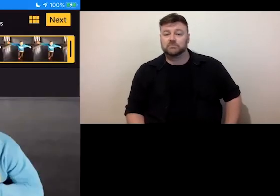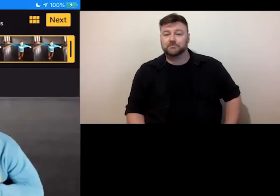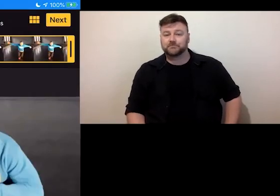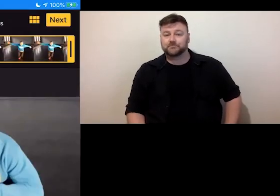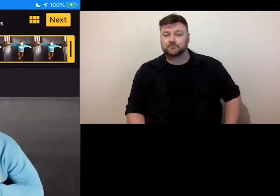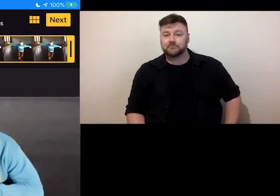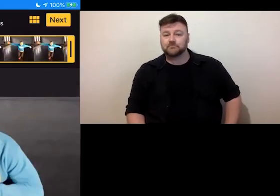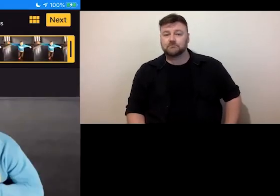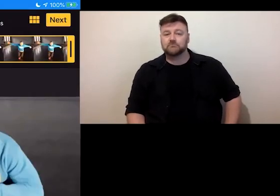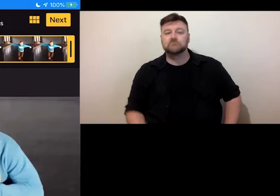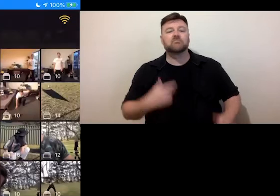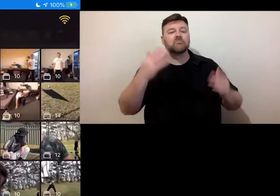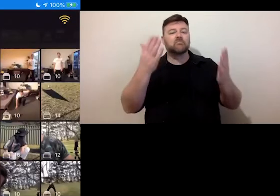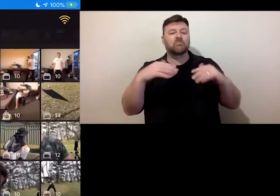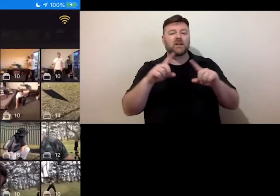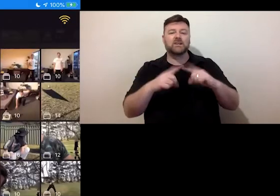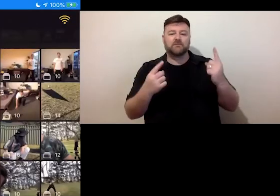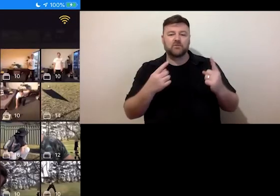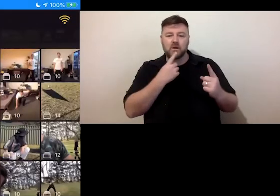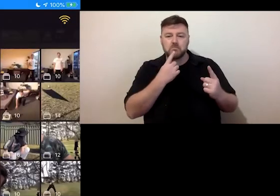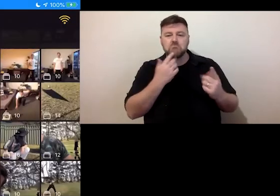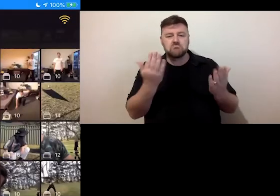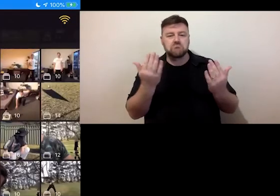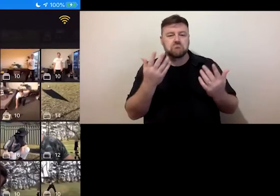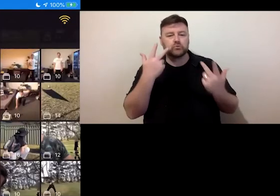different GIF so I can talk you through how to possibly make